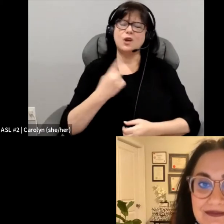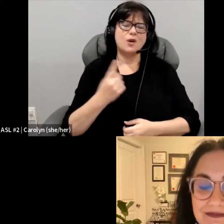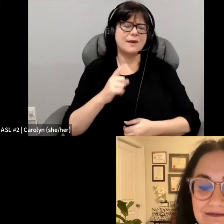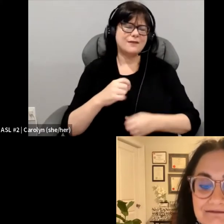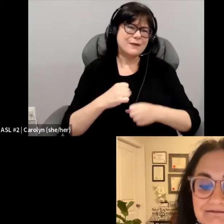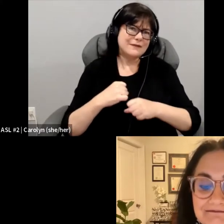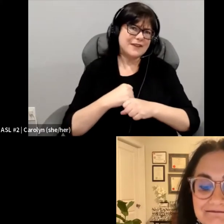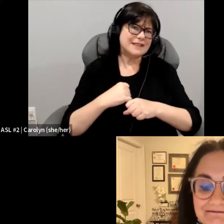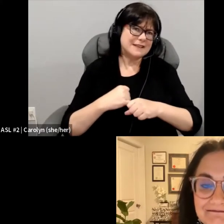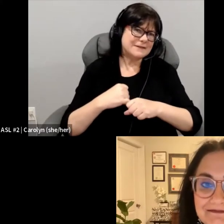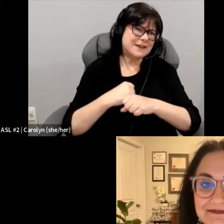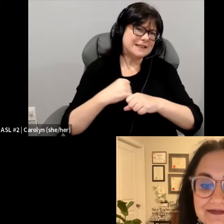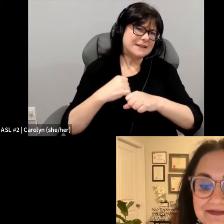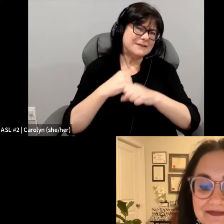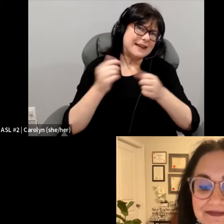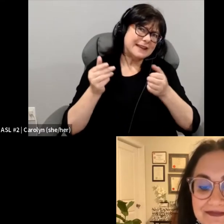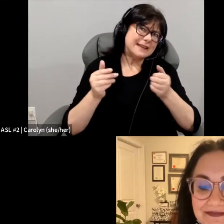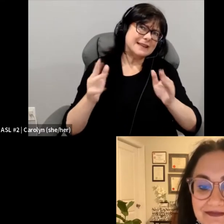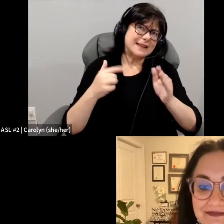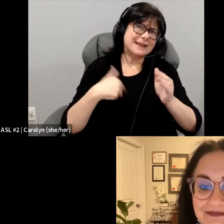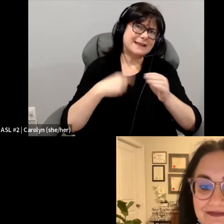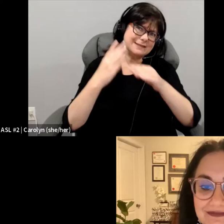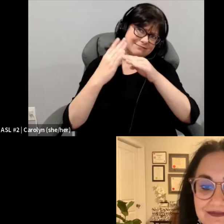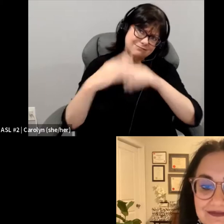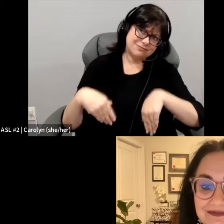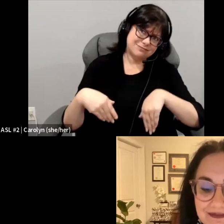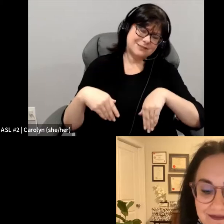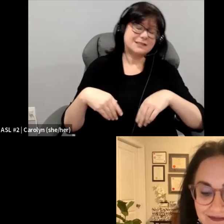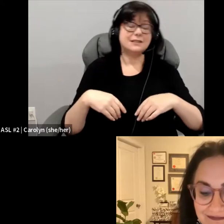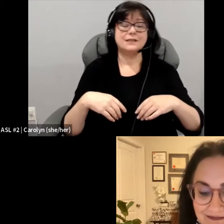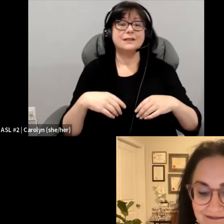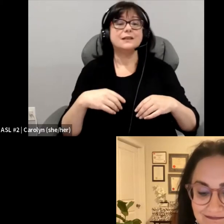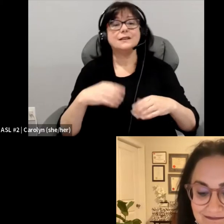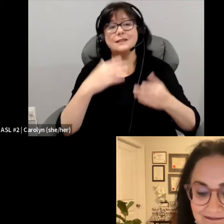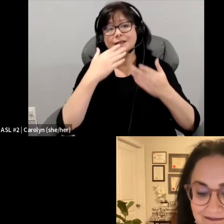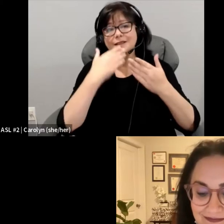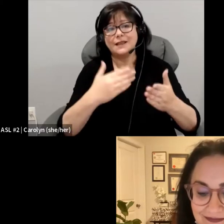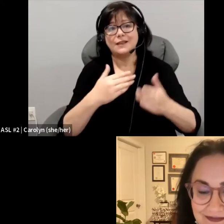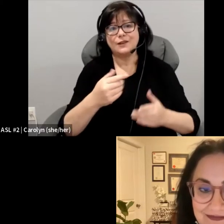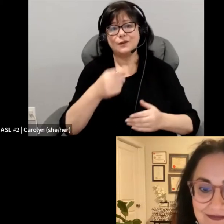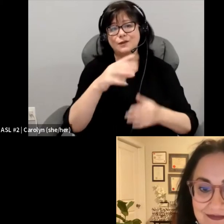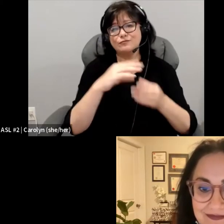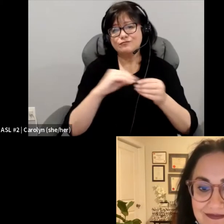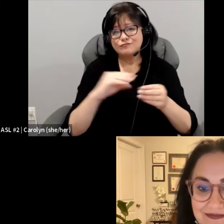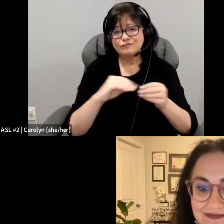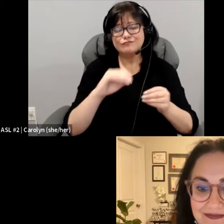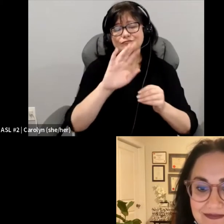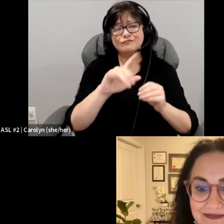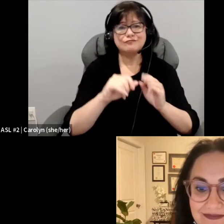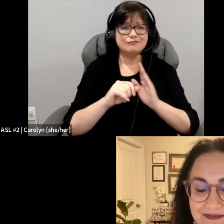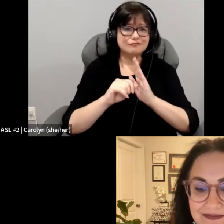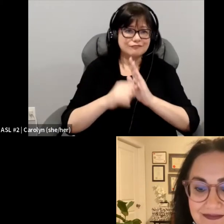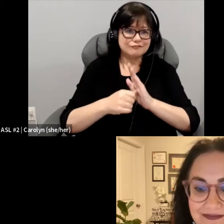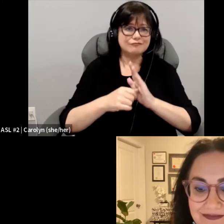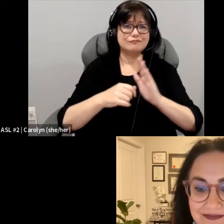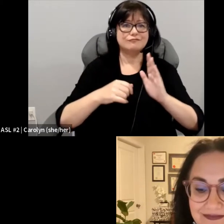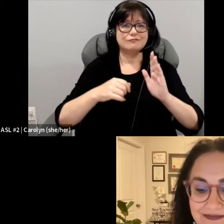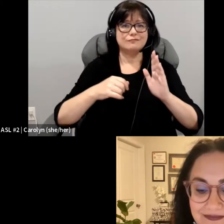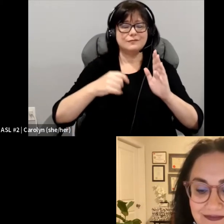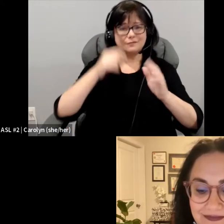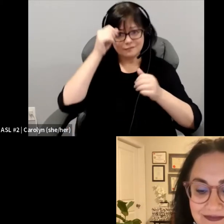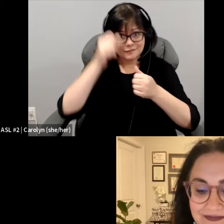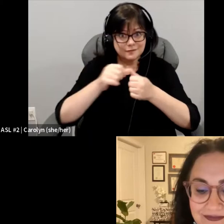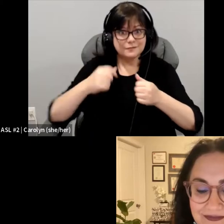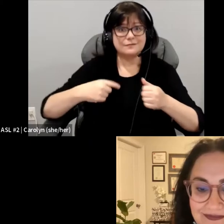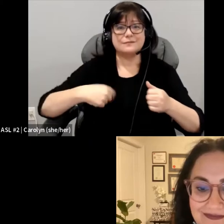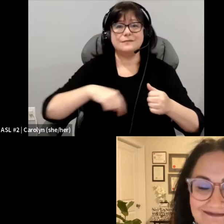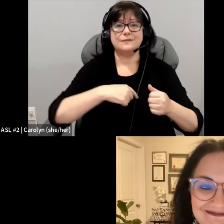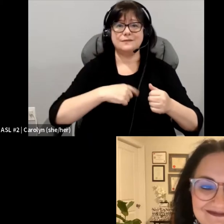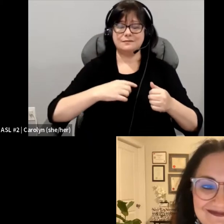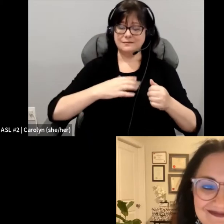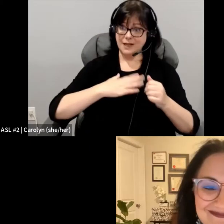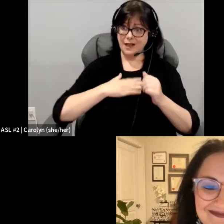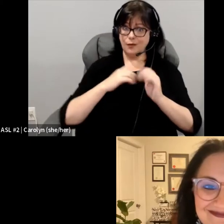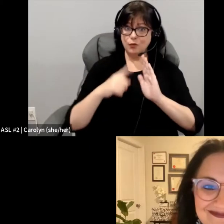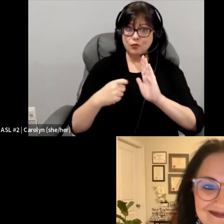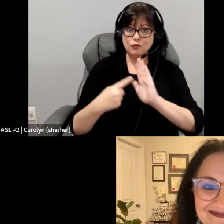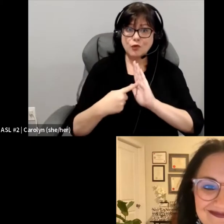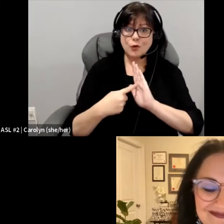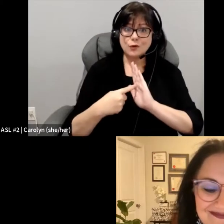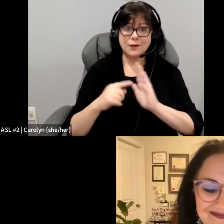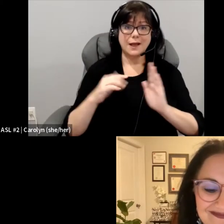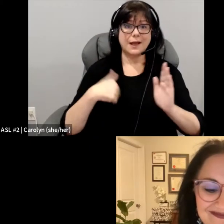SO THANK YOU FOR REINFORCING AND REMINDING US OF OUR ROLE AND OUR DUTIES AS WE CONTINUE